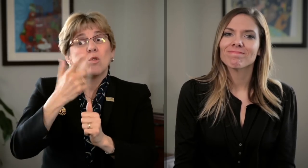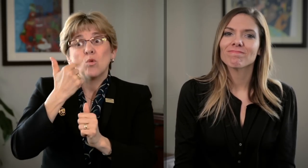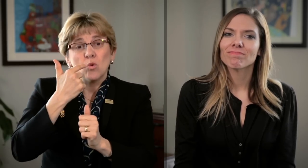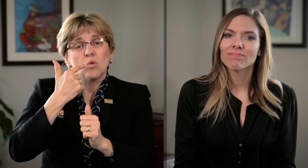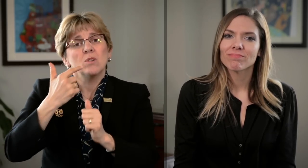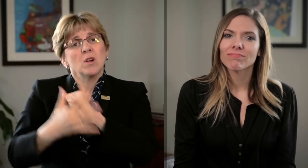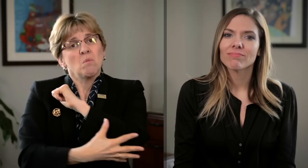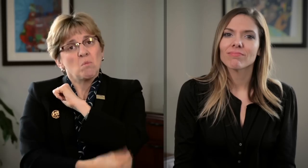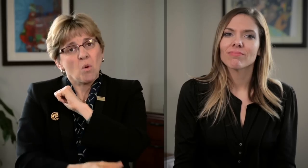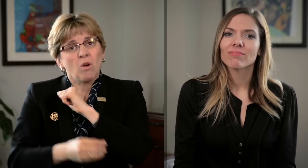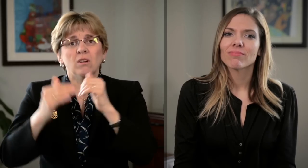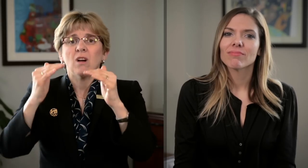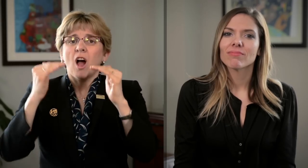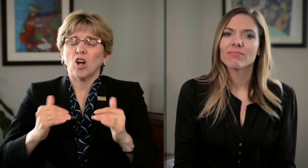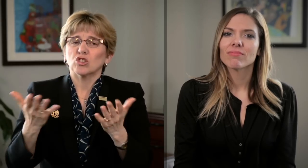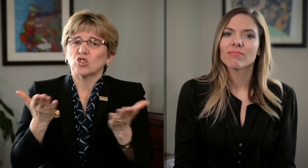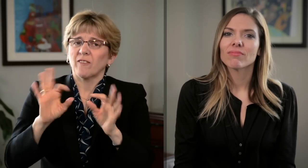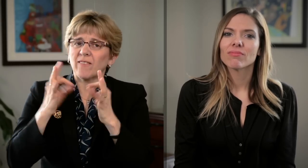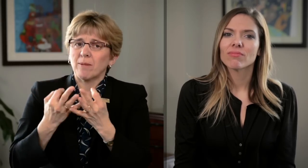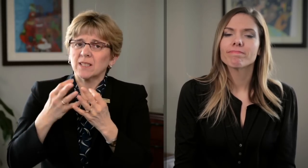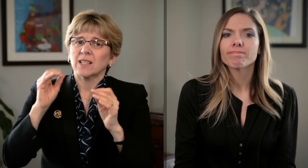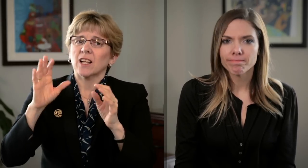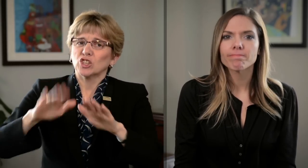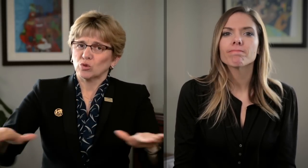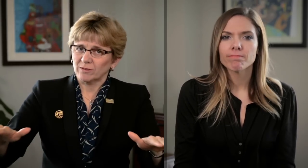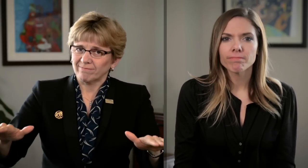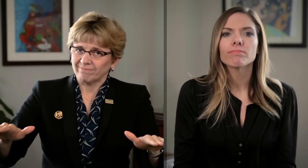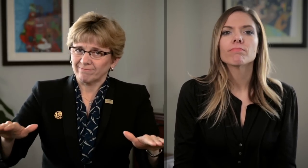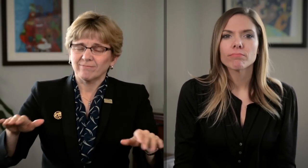were poor, underserved families and children.